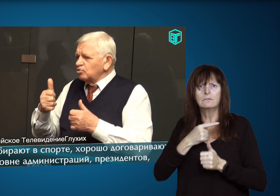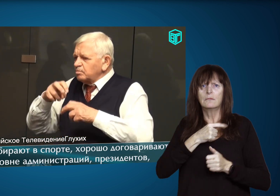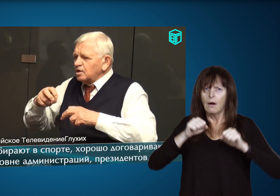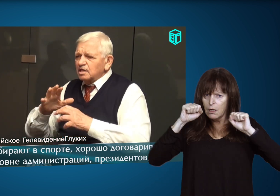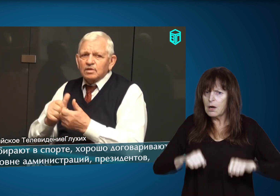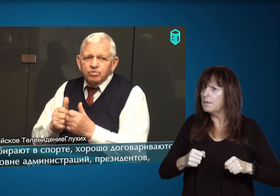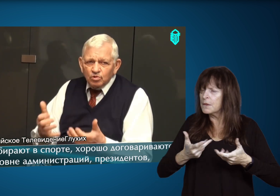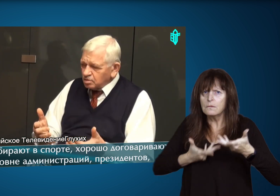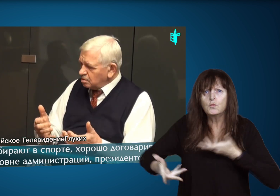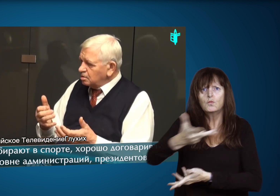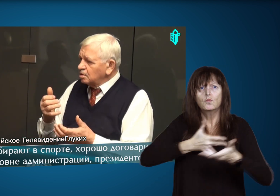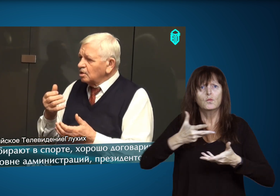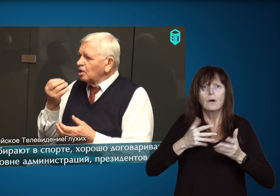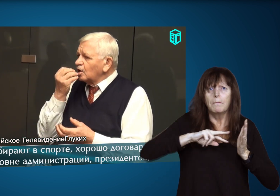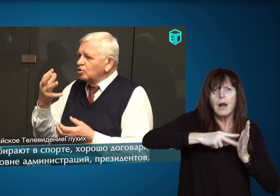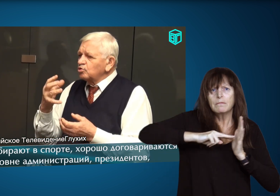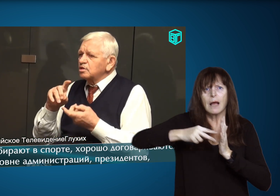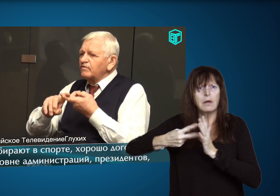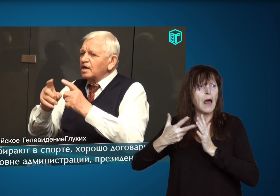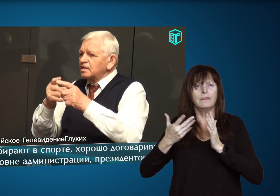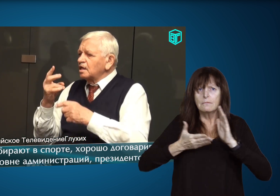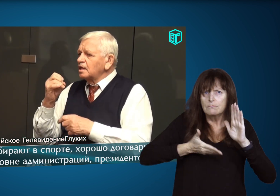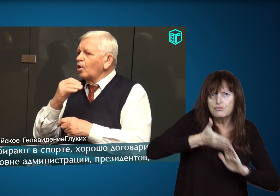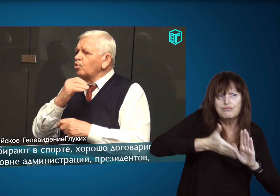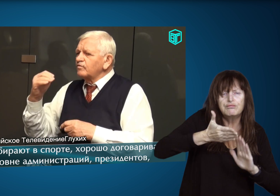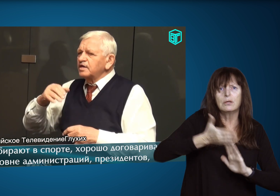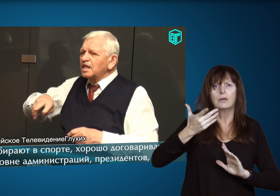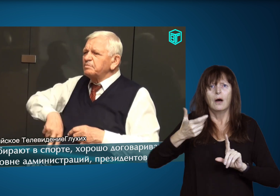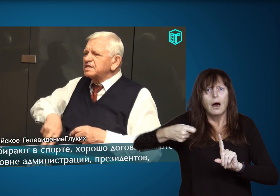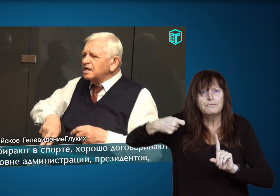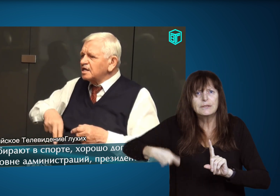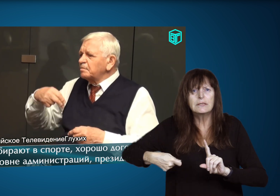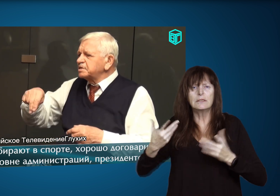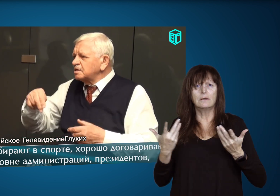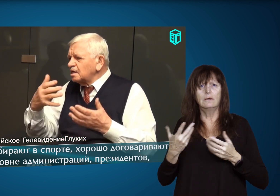who can come to an arrangement with the administration, presidents,